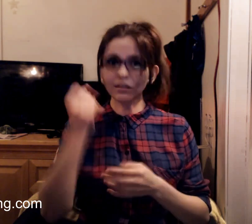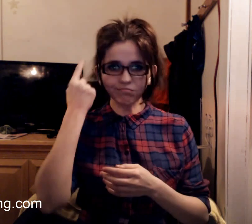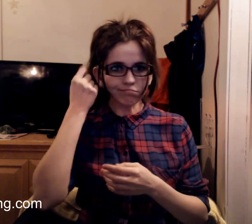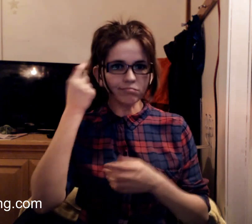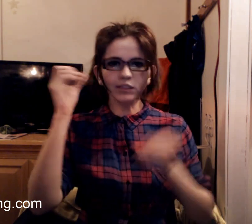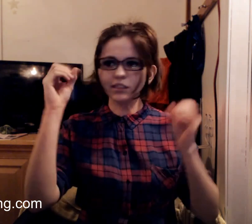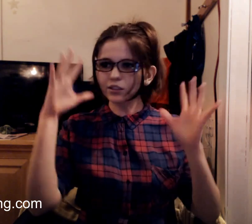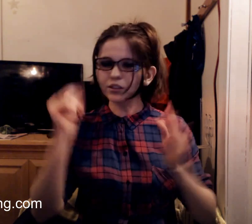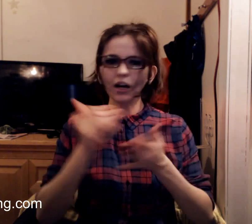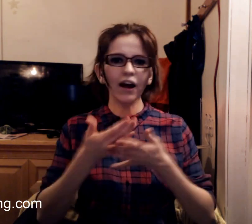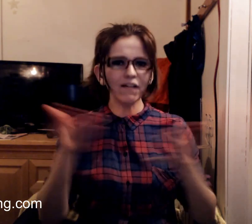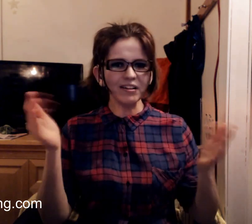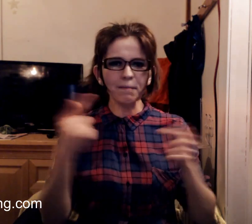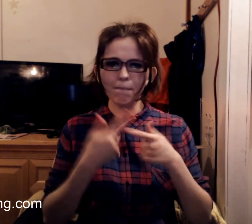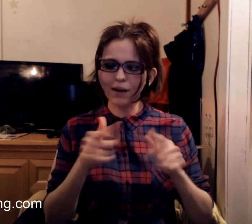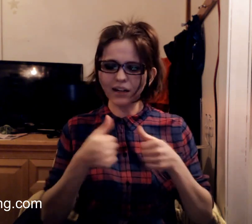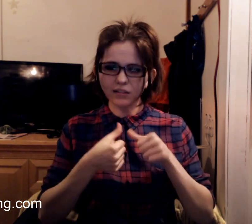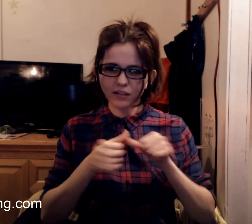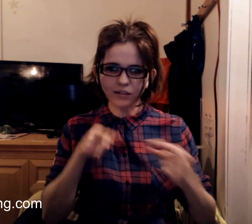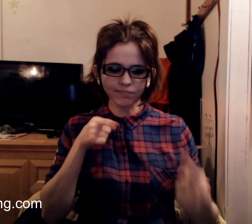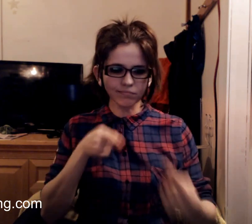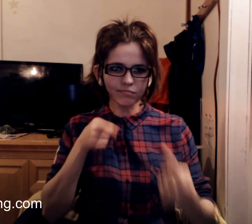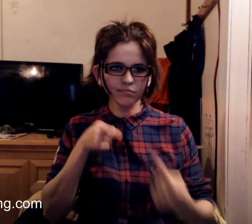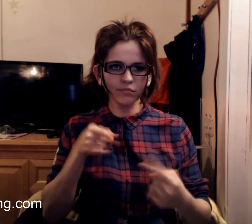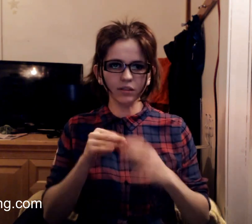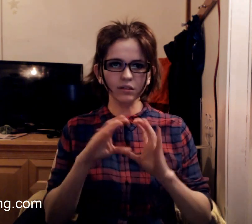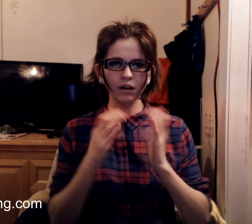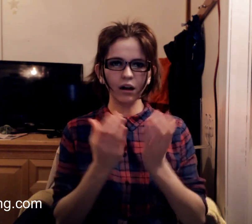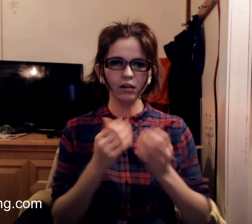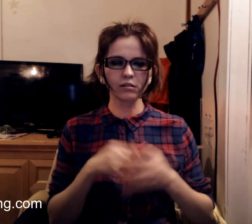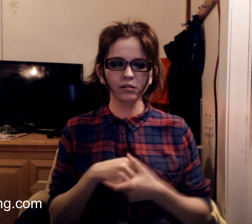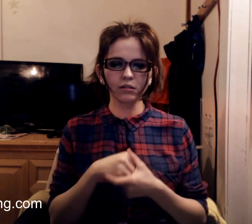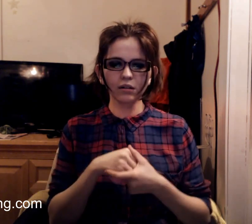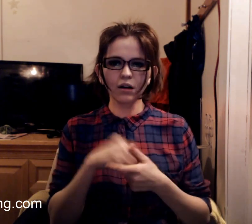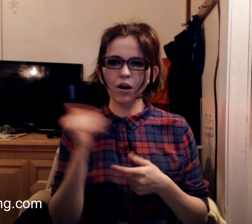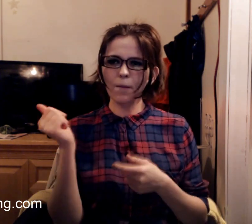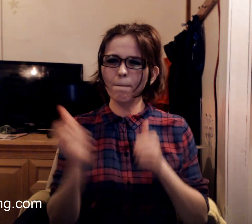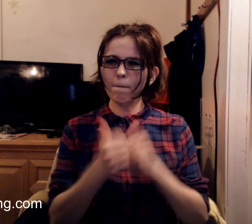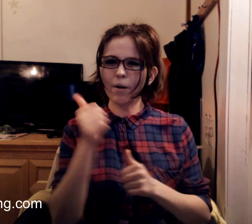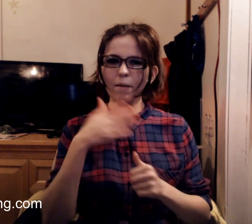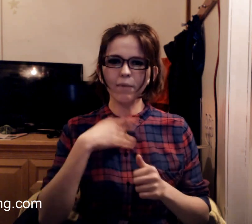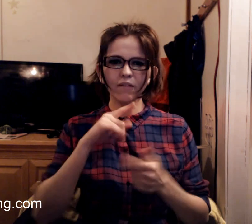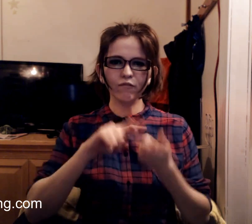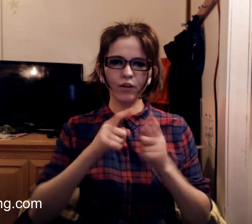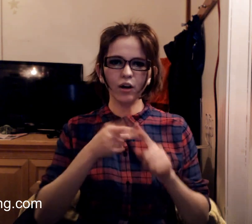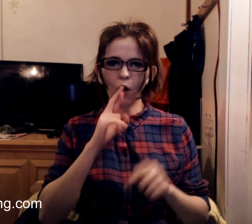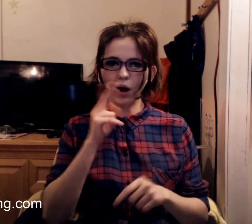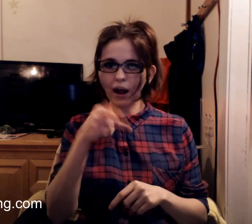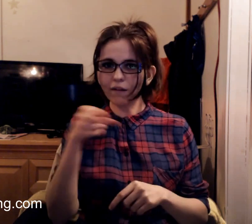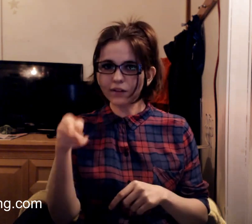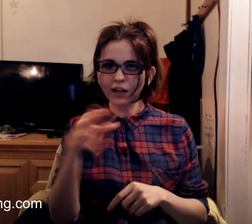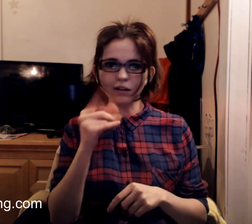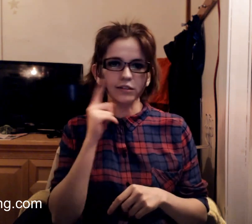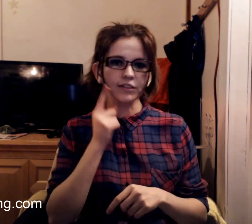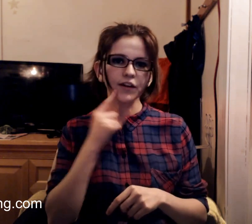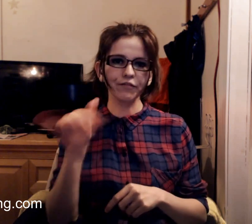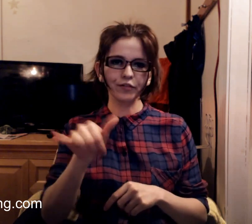I may hear everything and stuff, yet I was still struggling with classes. Most of my friends were/are hard of hearing and deaf